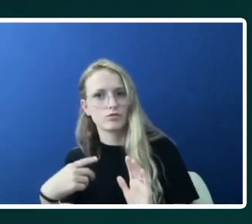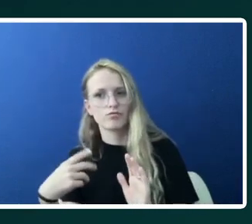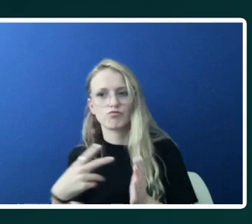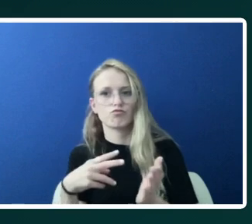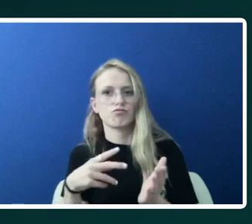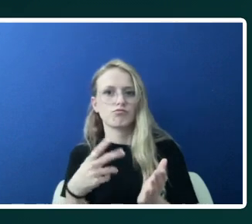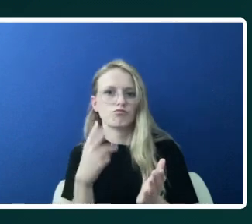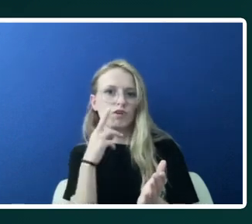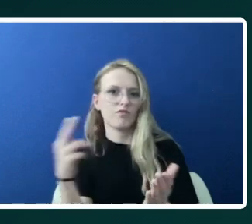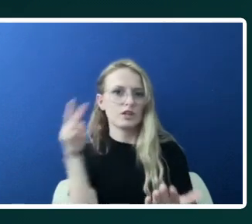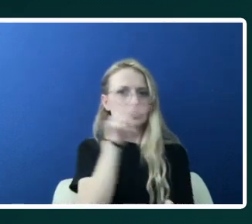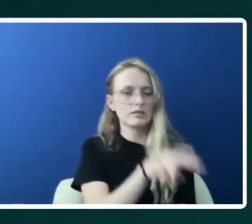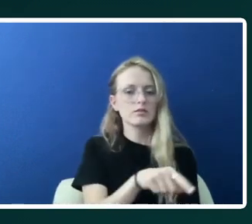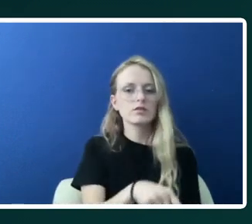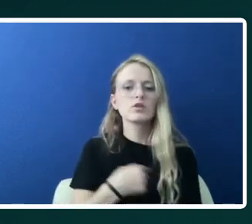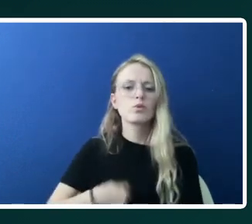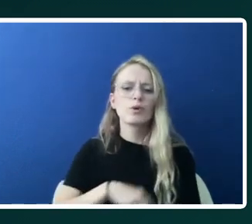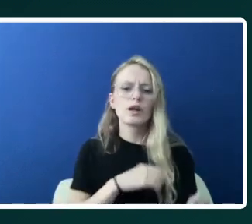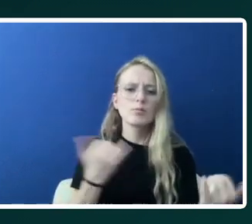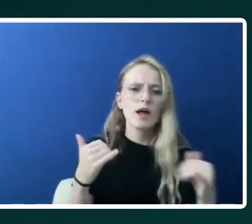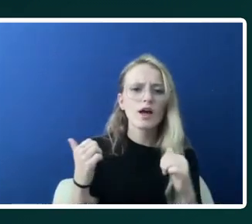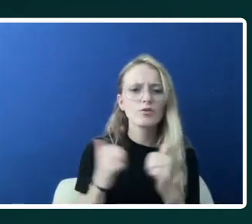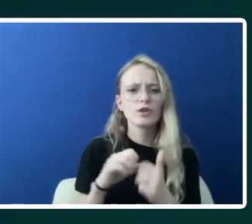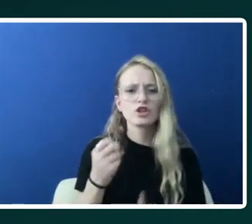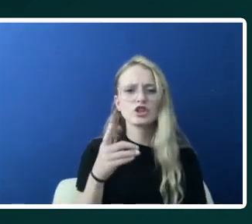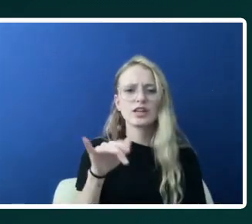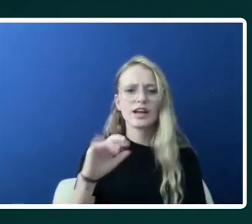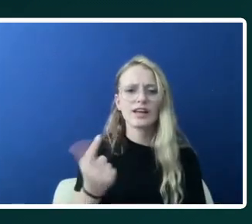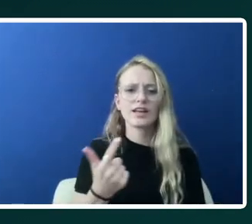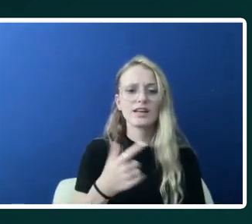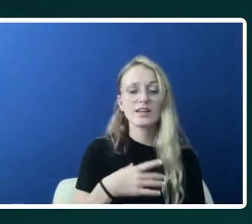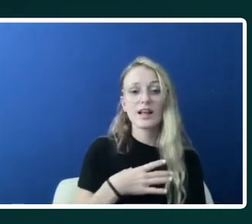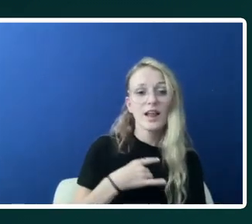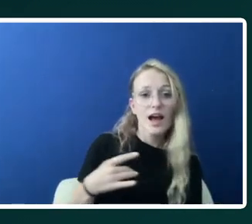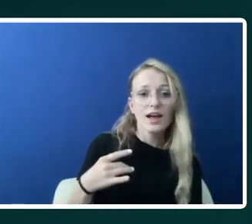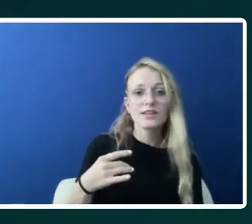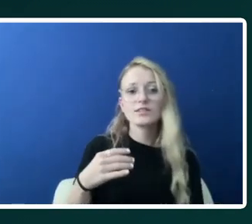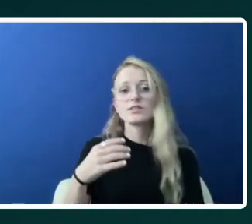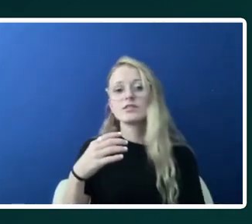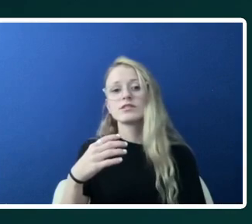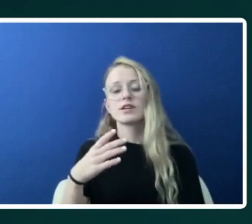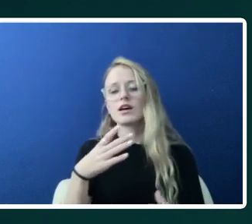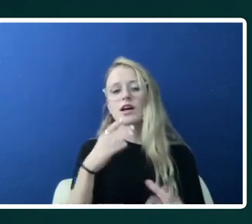using the idea of light and dark as a metaphor. We're all made up of light and dark. And you